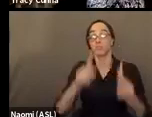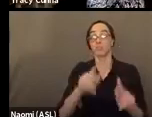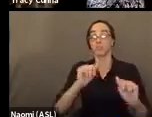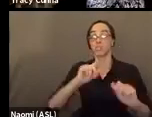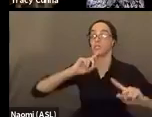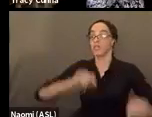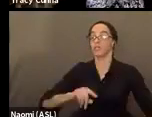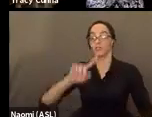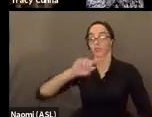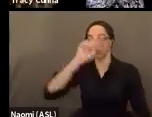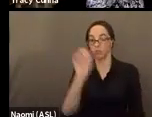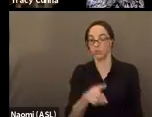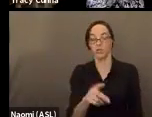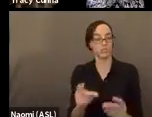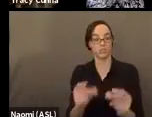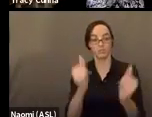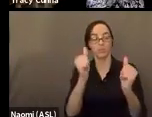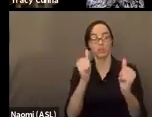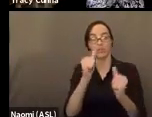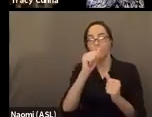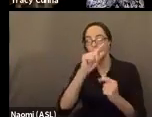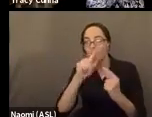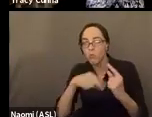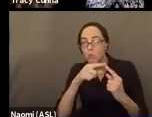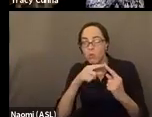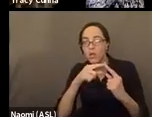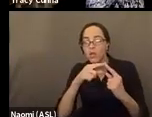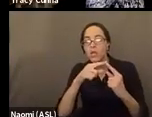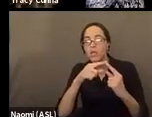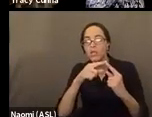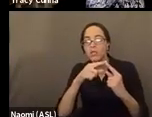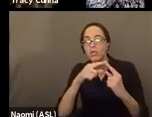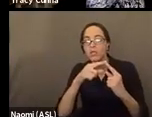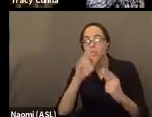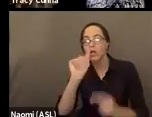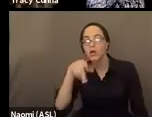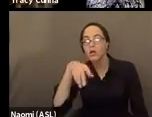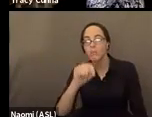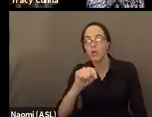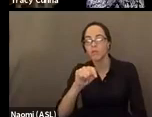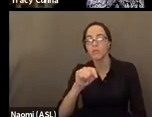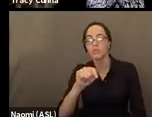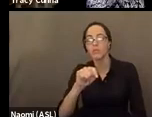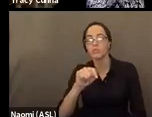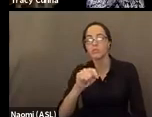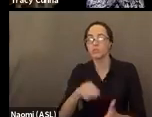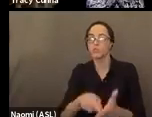retrograde so in terms of the foundation so if anybody can answer that question before the end